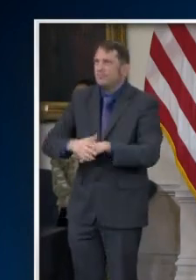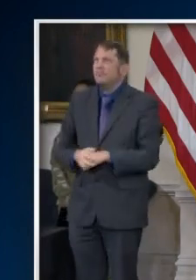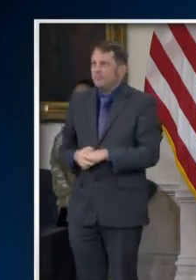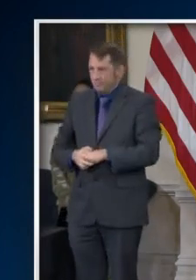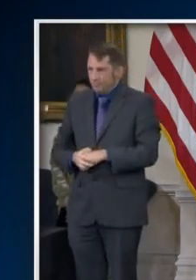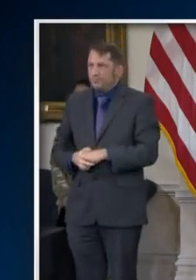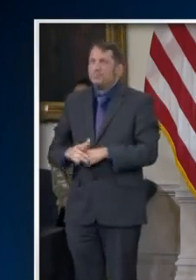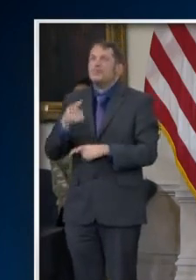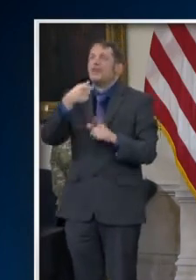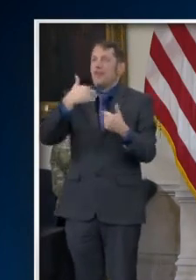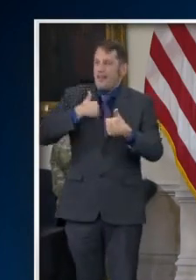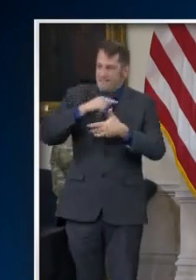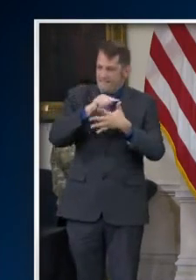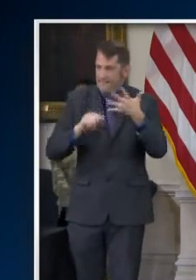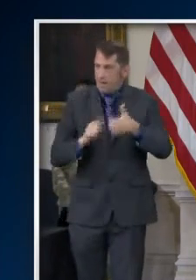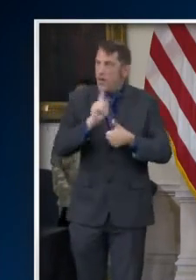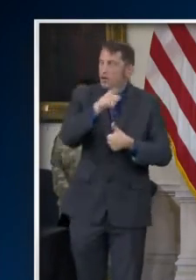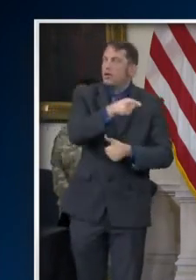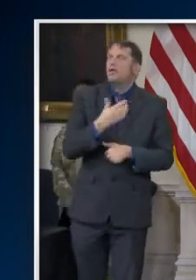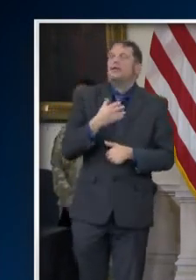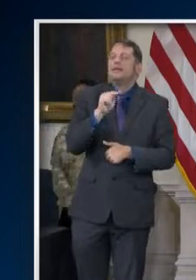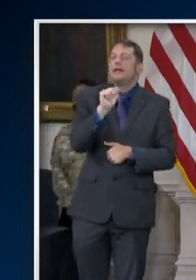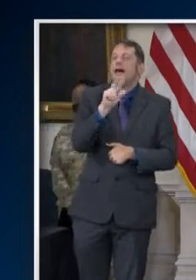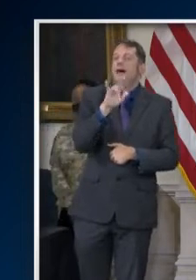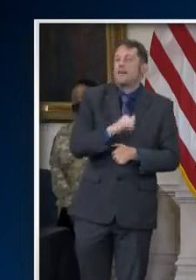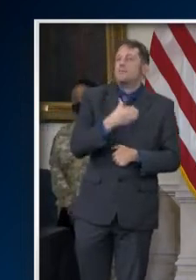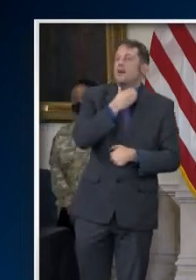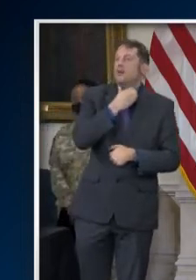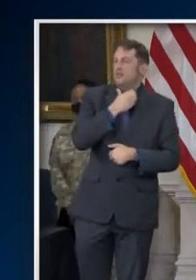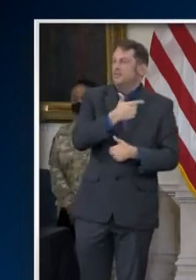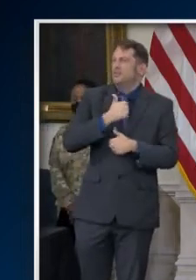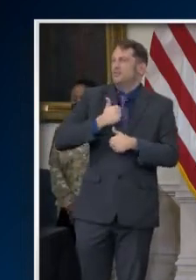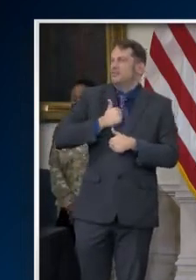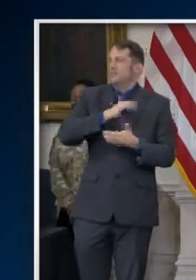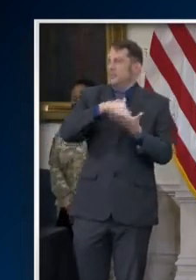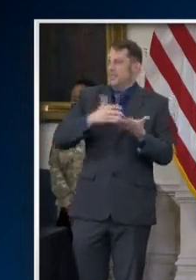TOMORROW WE WILL ADD IT NO APPOINTMENT WALK UP LINES AT